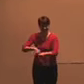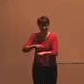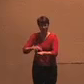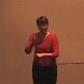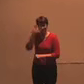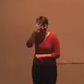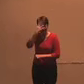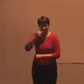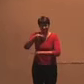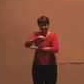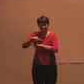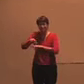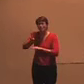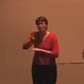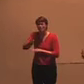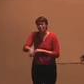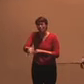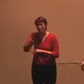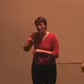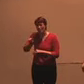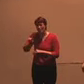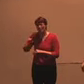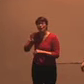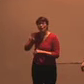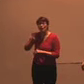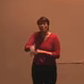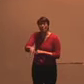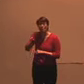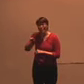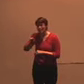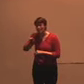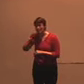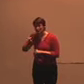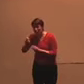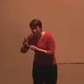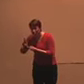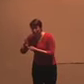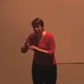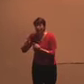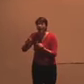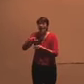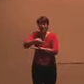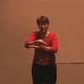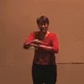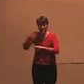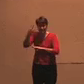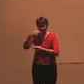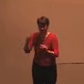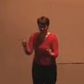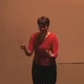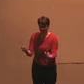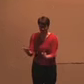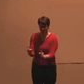2.1 meters and 70 centimeters-- very, very tiny sleeping space.